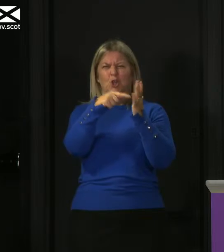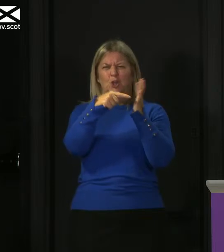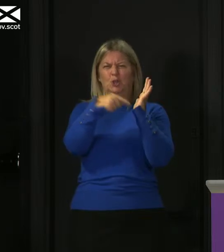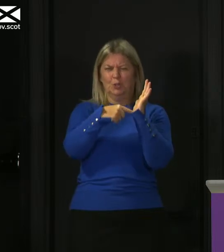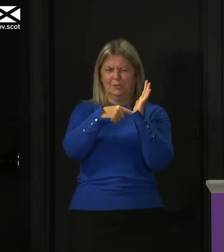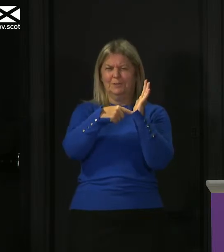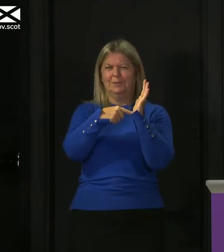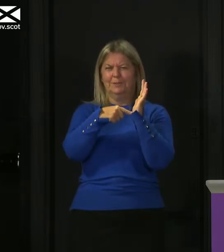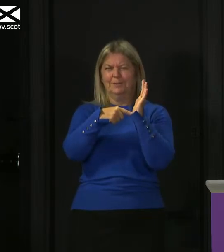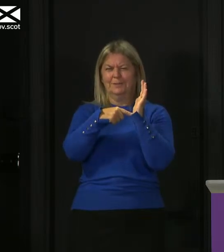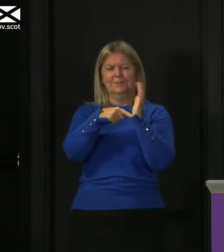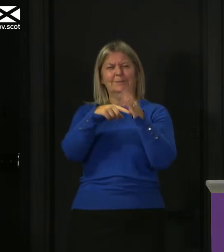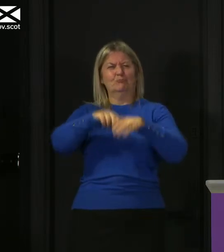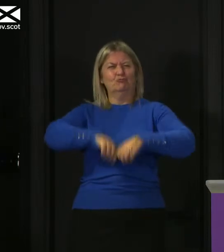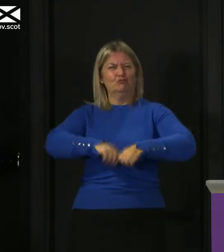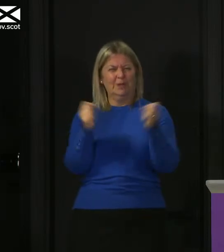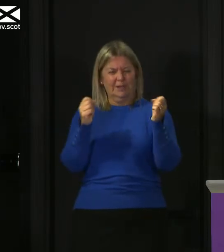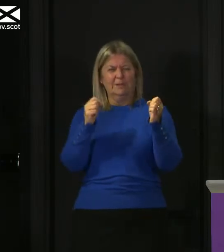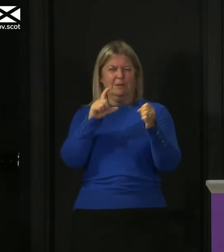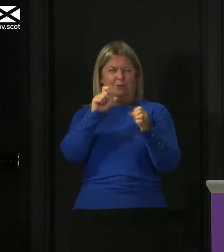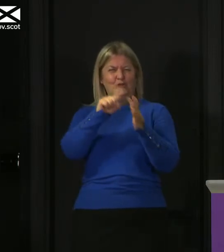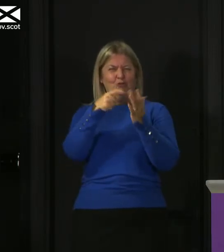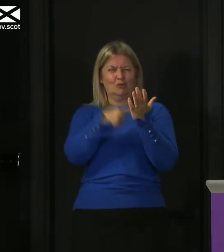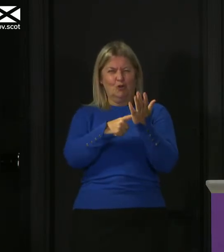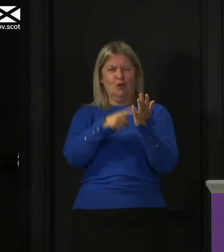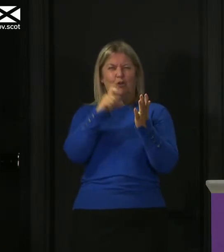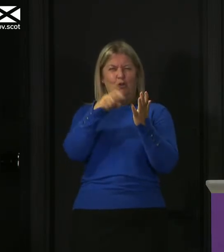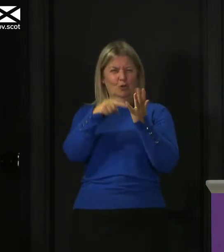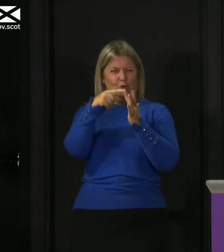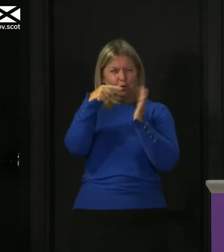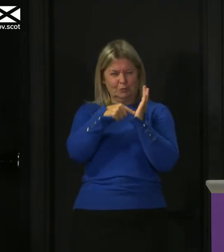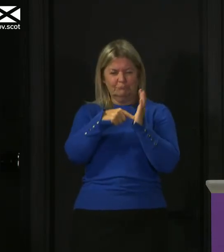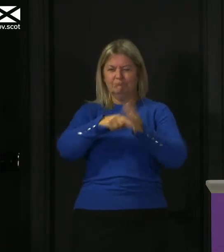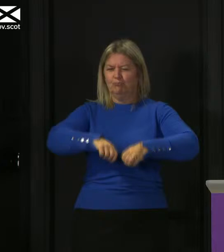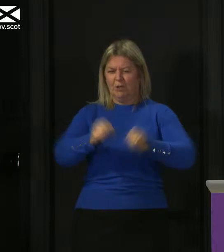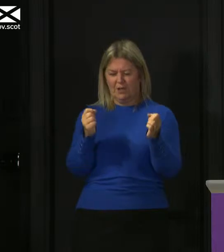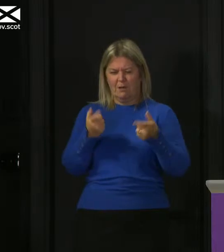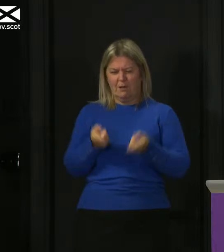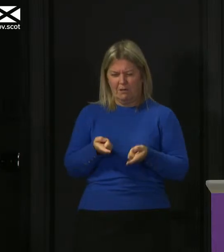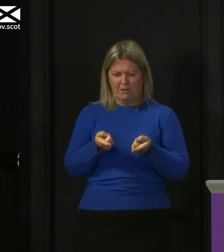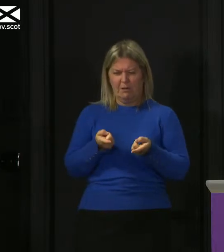contributed to that as well. But I think what will be more important in terms of our decision-making,